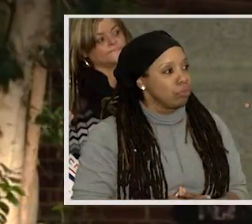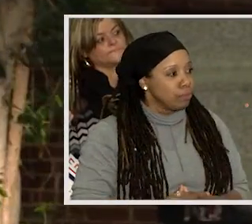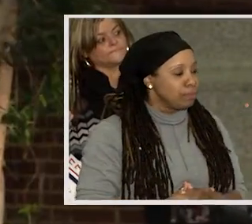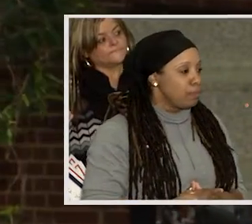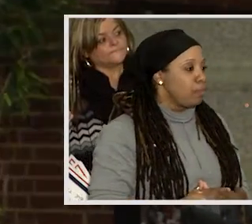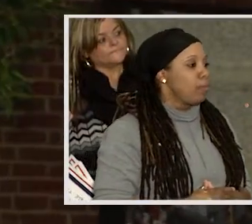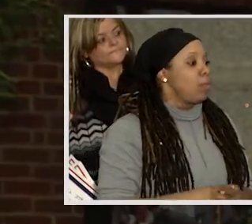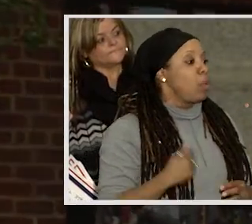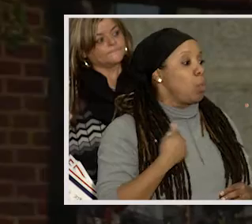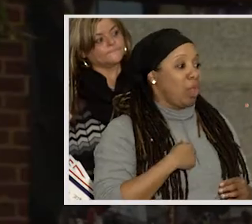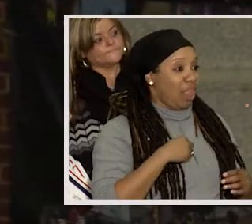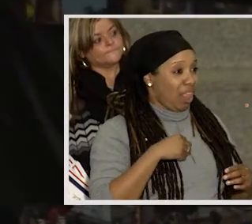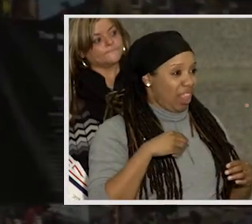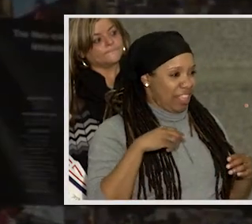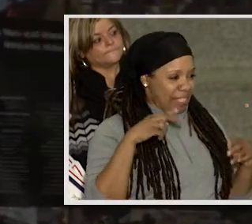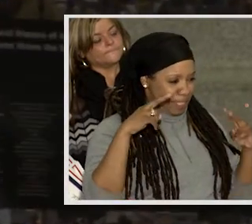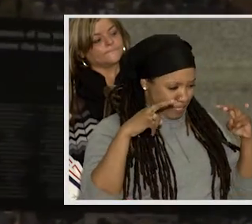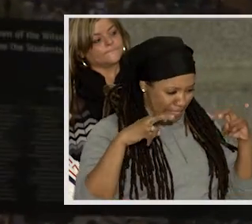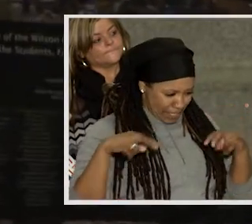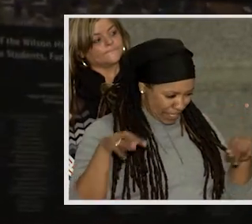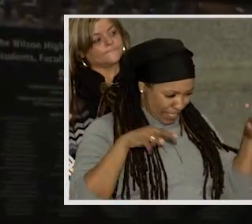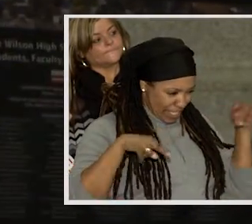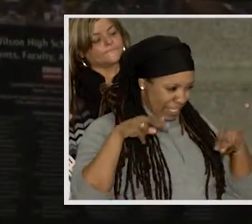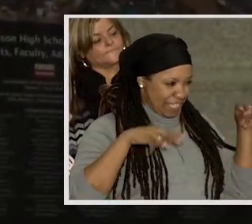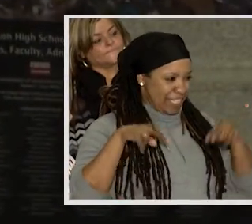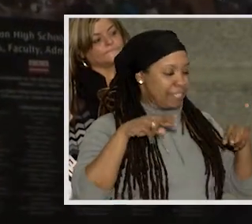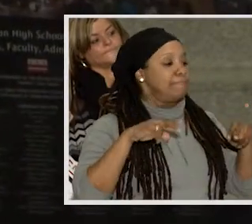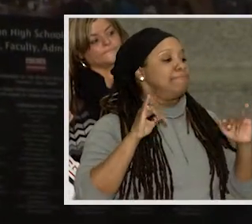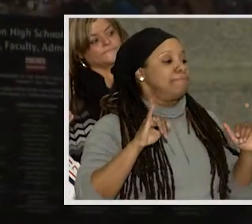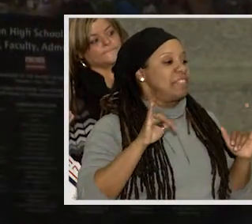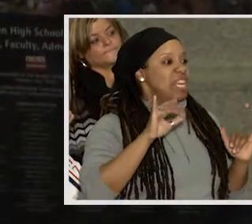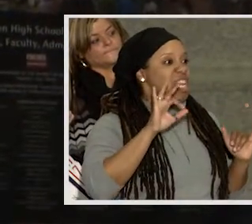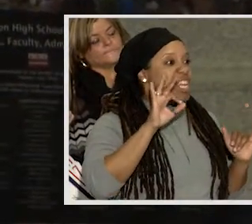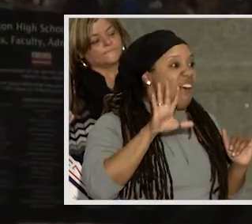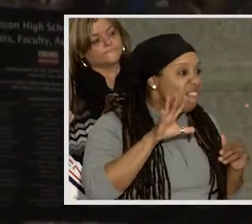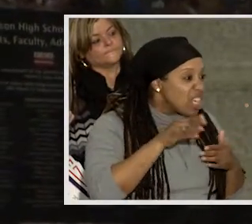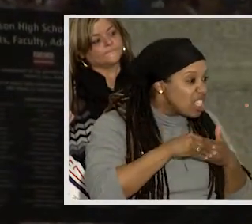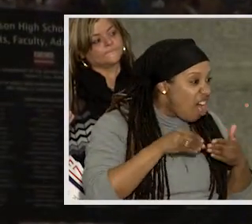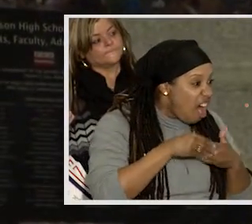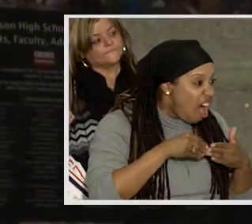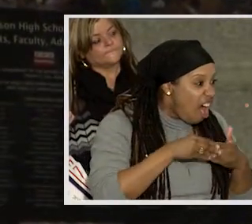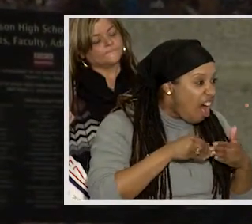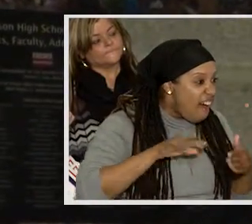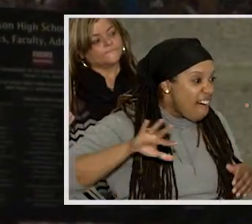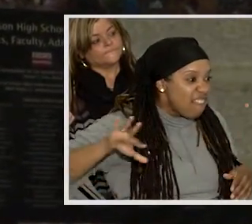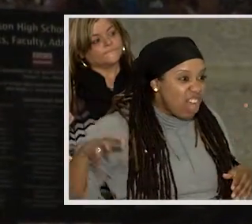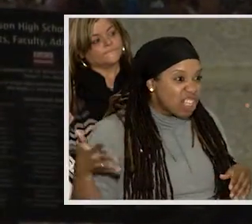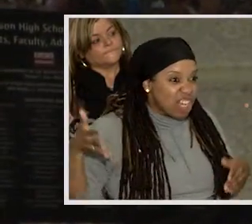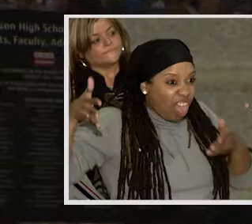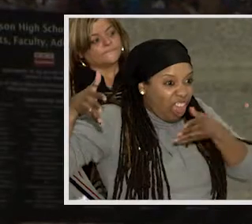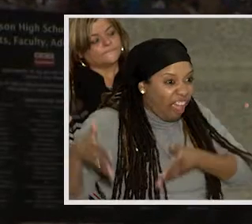AND WE THOUGHT, YOU KNOW, ONCE ALL OF THESE EFFICIENCIES ARE BROUGHT ABOUT AND THE PROGRAMS ARE RUNNING PROPERLY WHY NOT